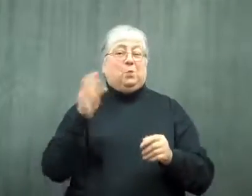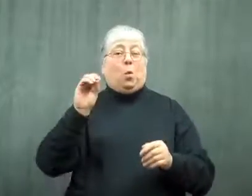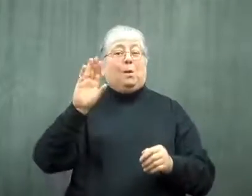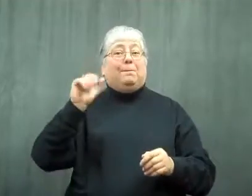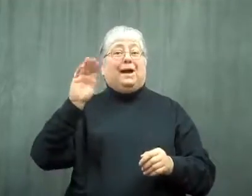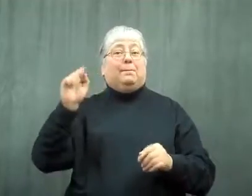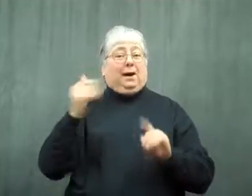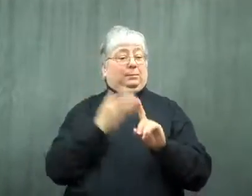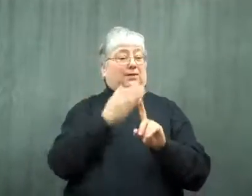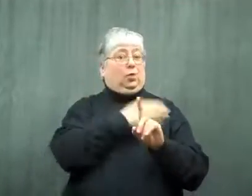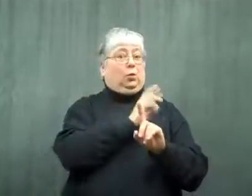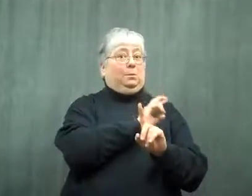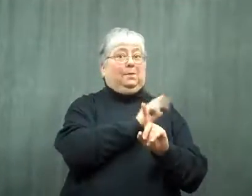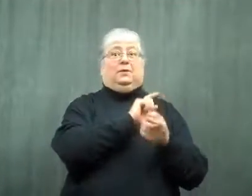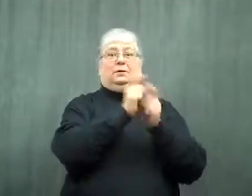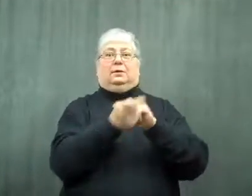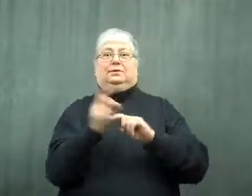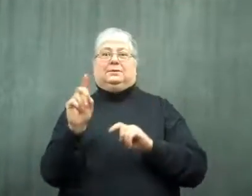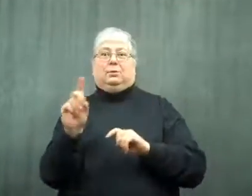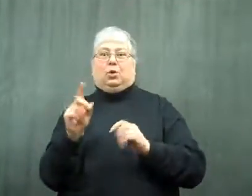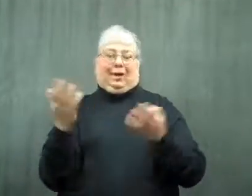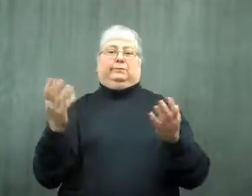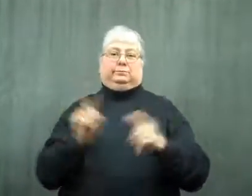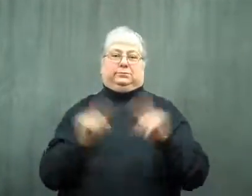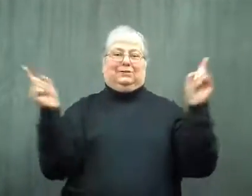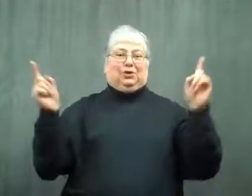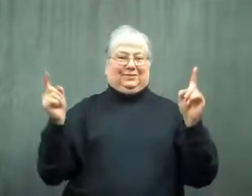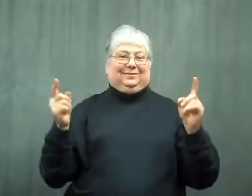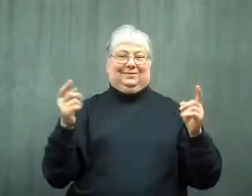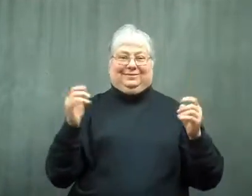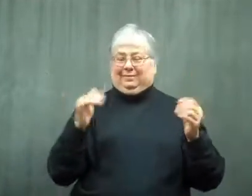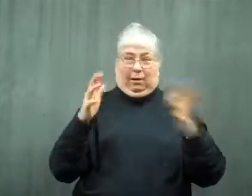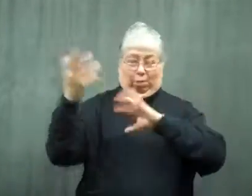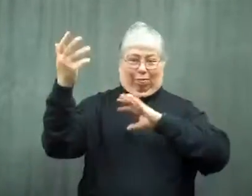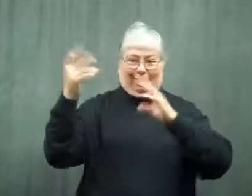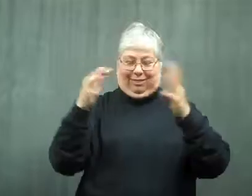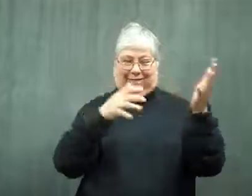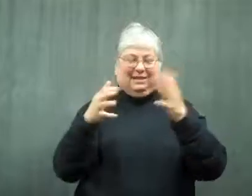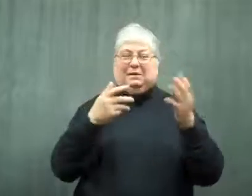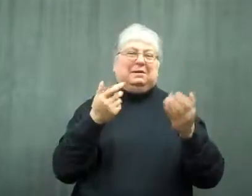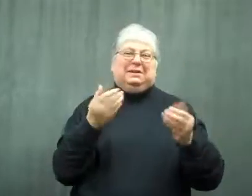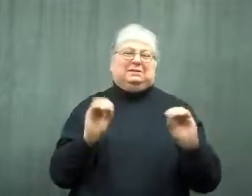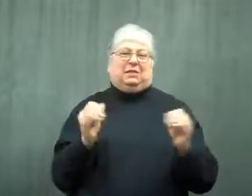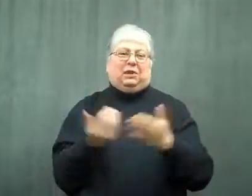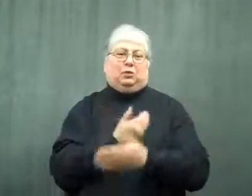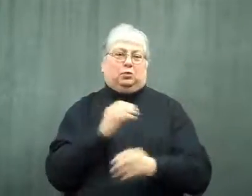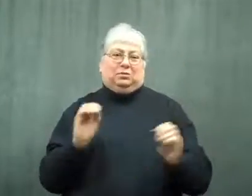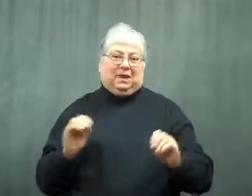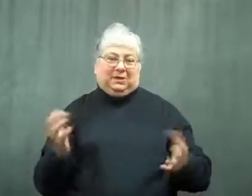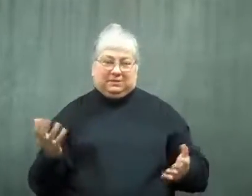With Obama, the previous administration was Republican and he is Democratic. So that threw a glitch into the system, it's nothing new.